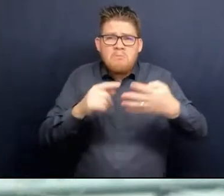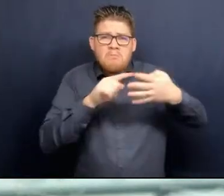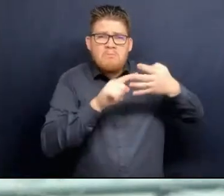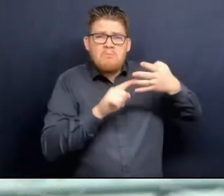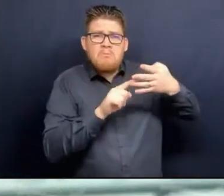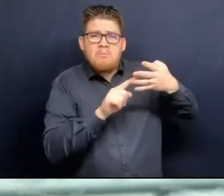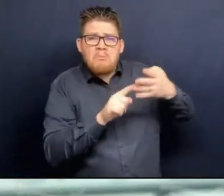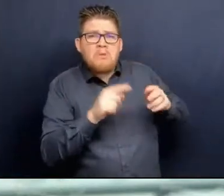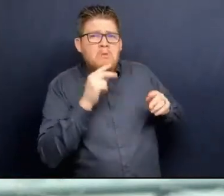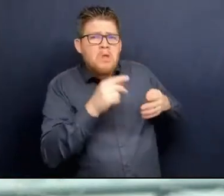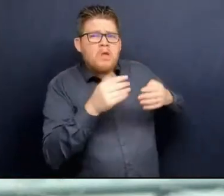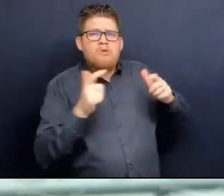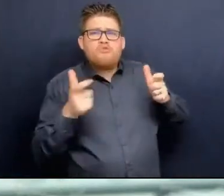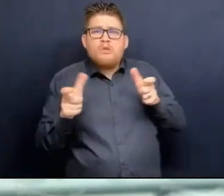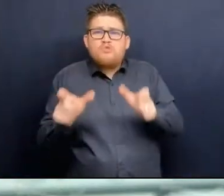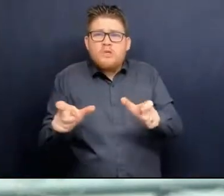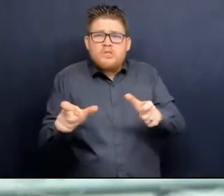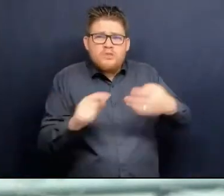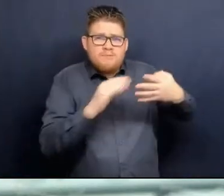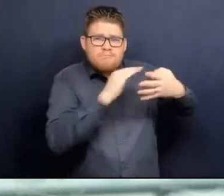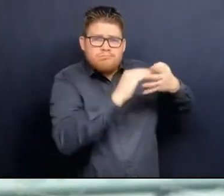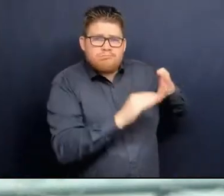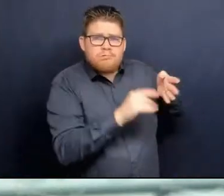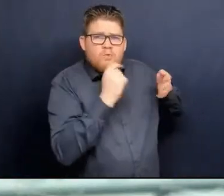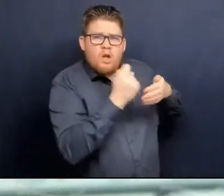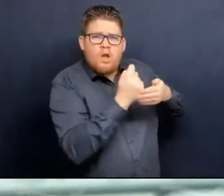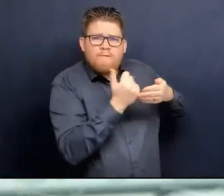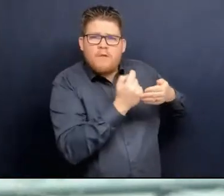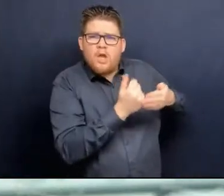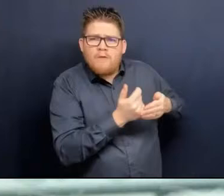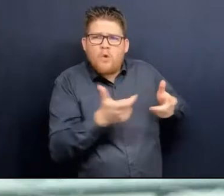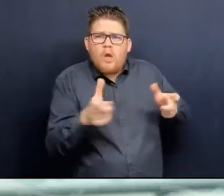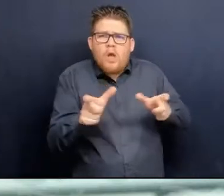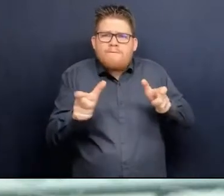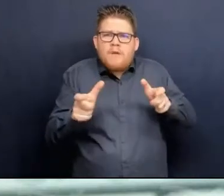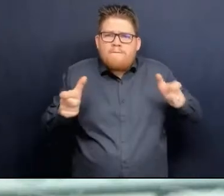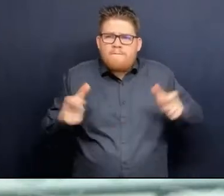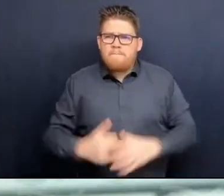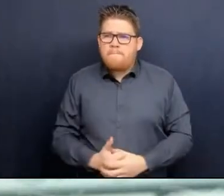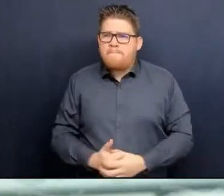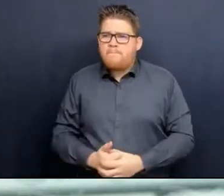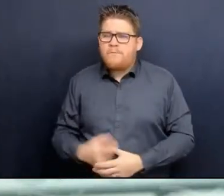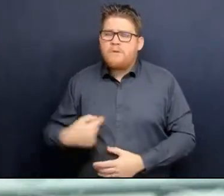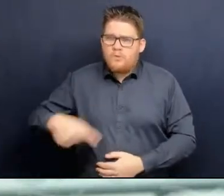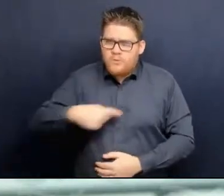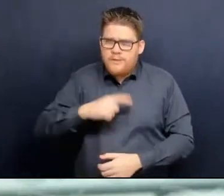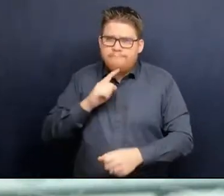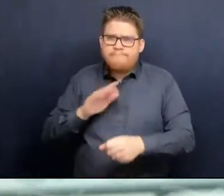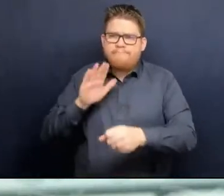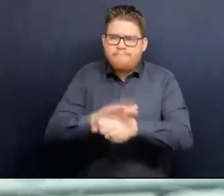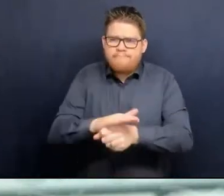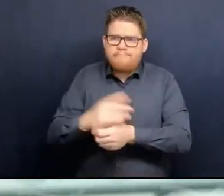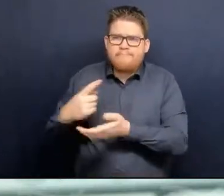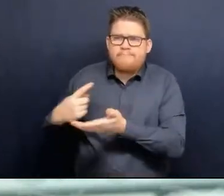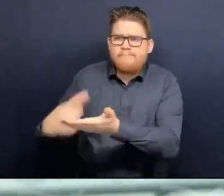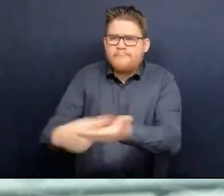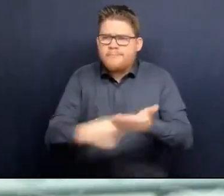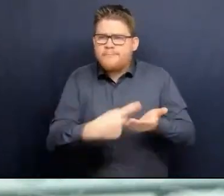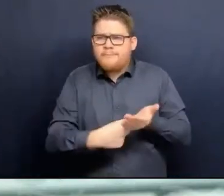needed based on our best data and our pandemic, and we've talked about And the importance